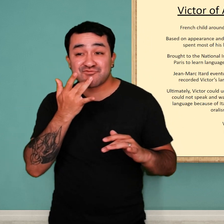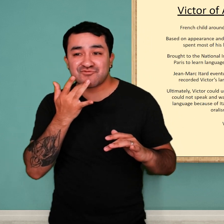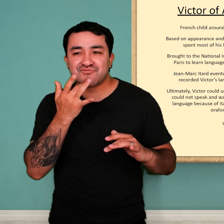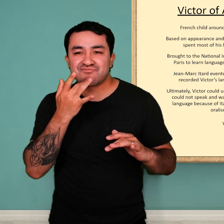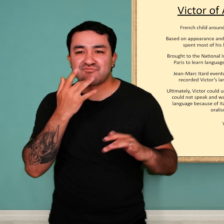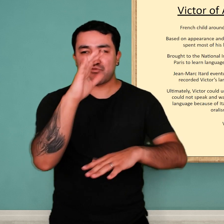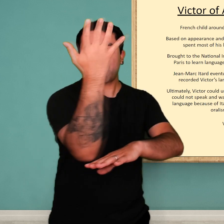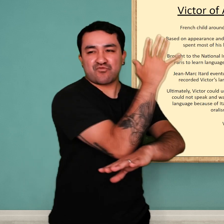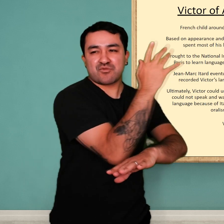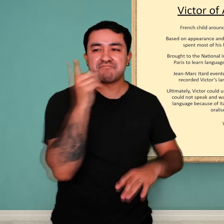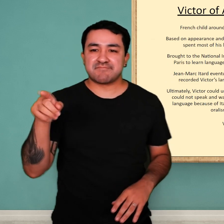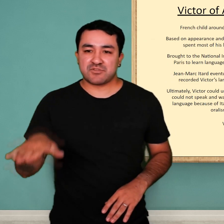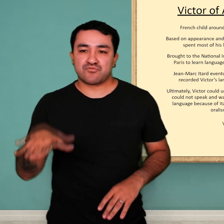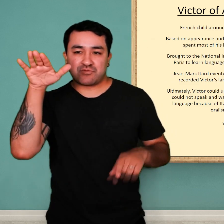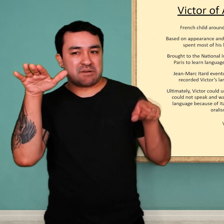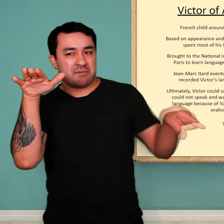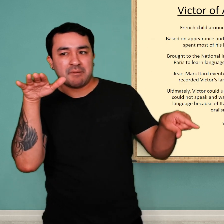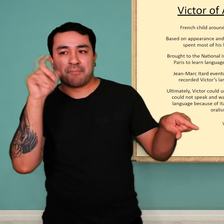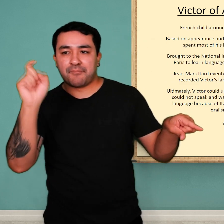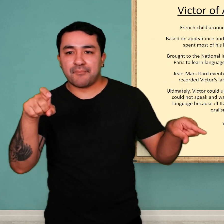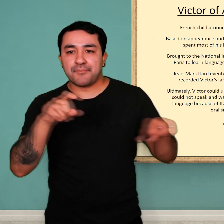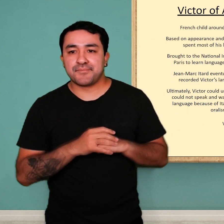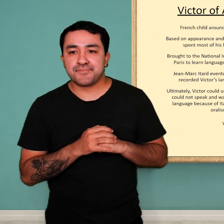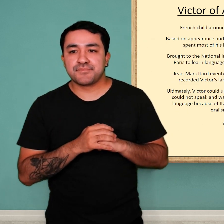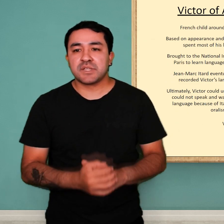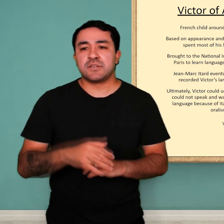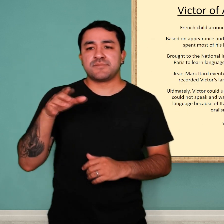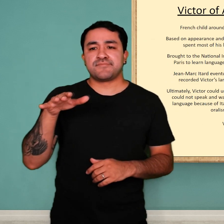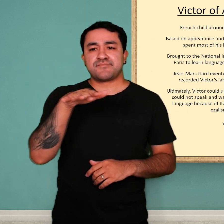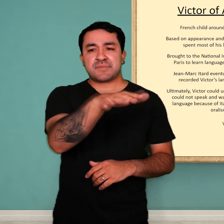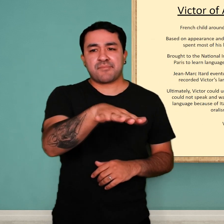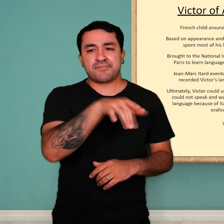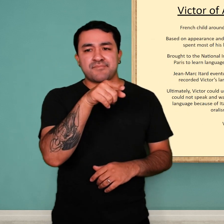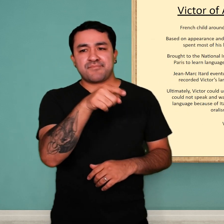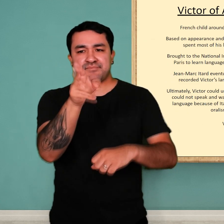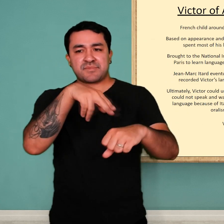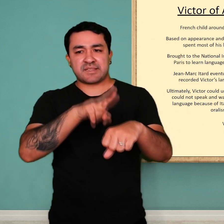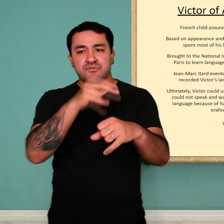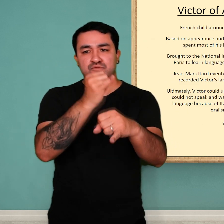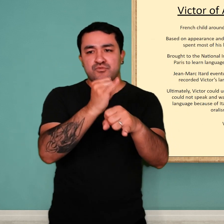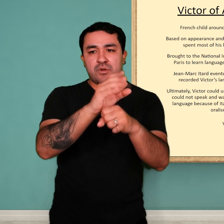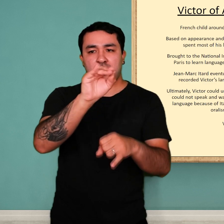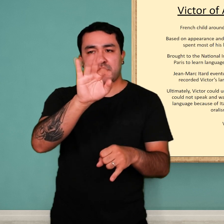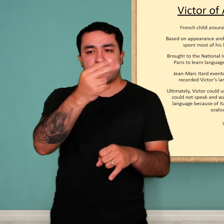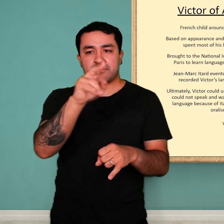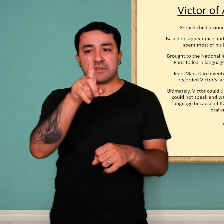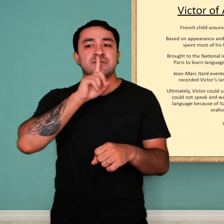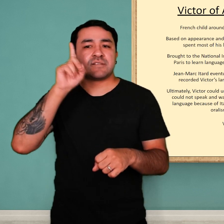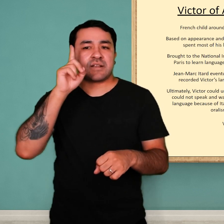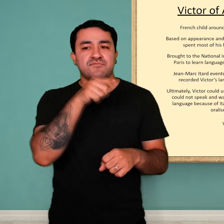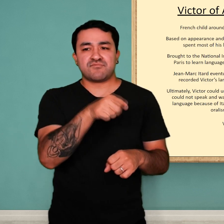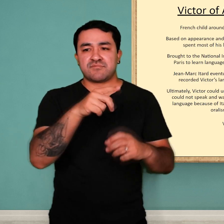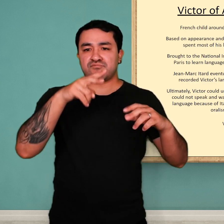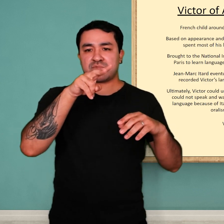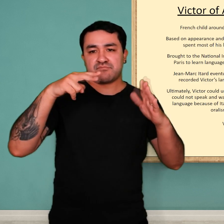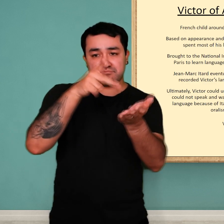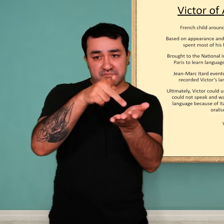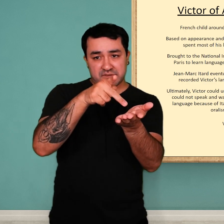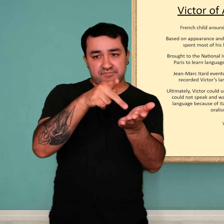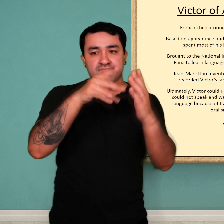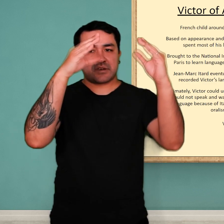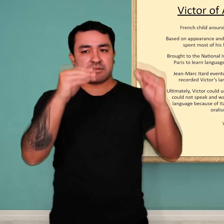Victor of Averyon or Genie. Victor was a French child who was found around the age of nine or ten.